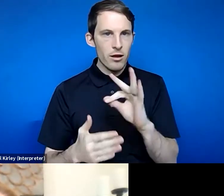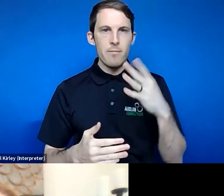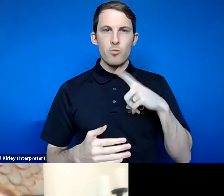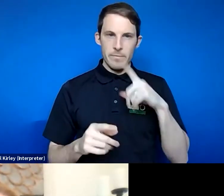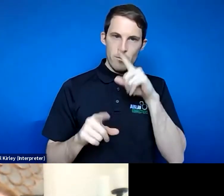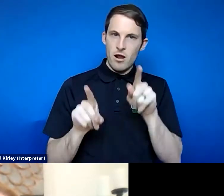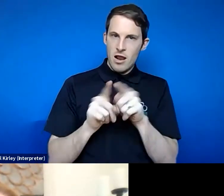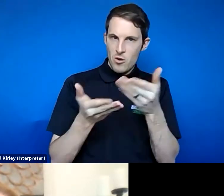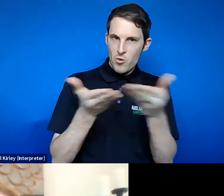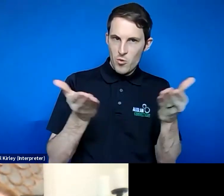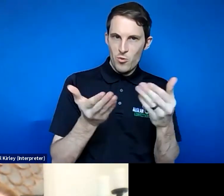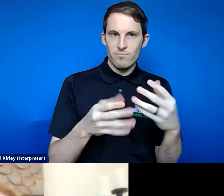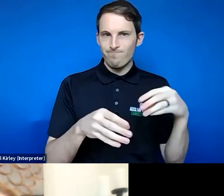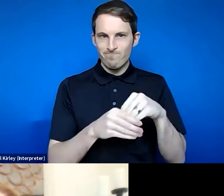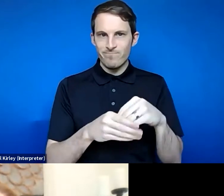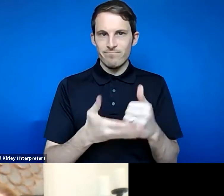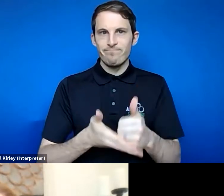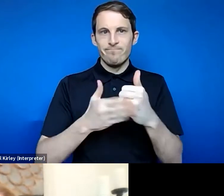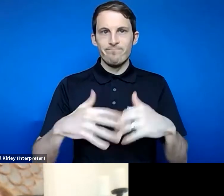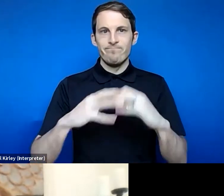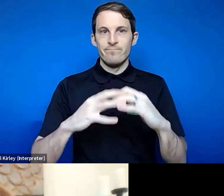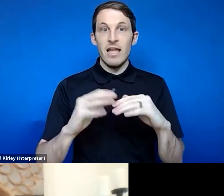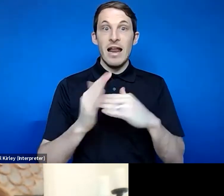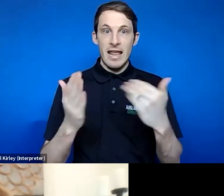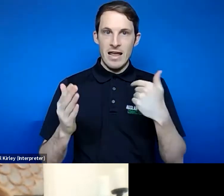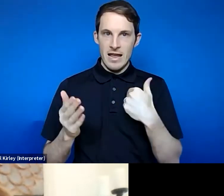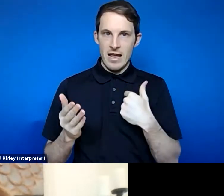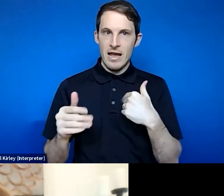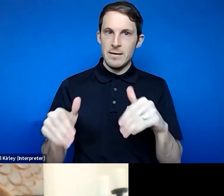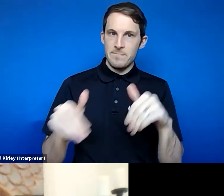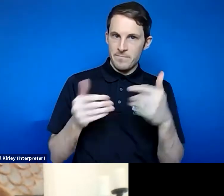It's now my pleasure to step aside for our former prime minister and chair of Beyond